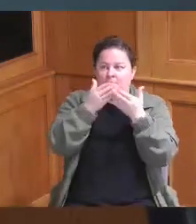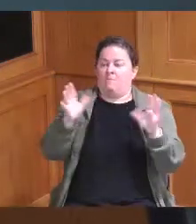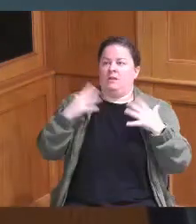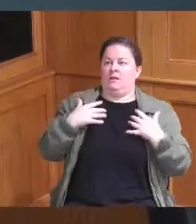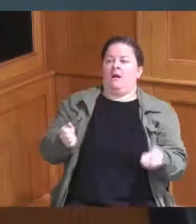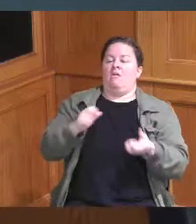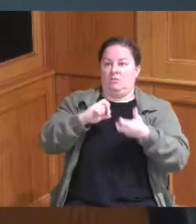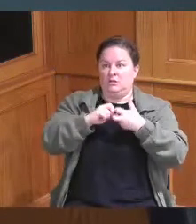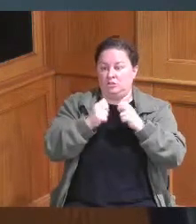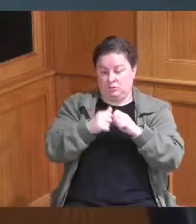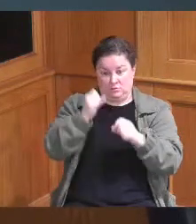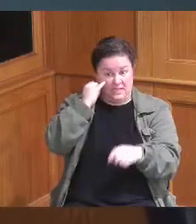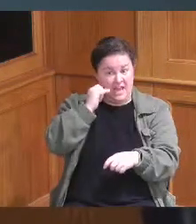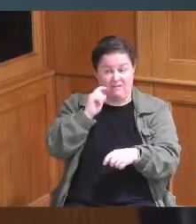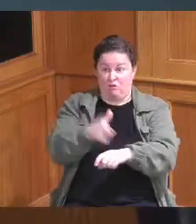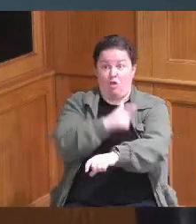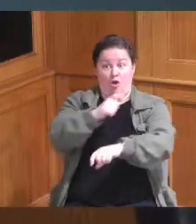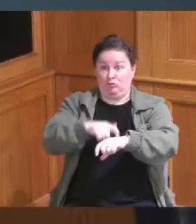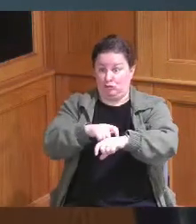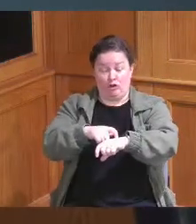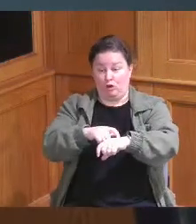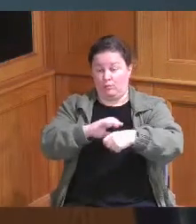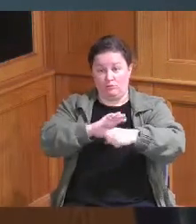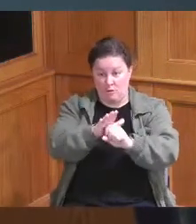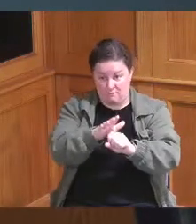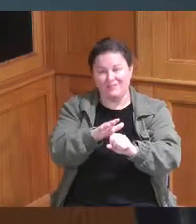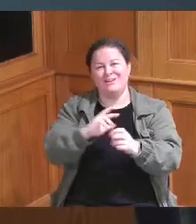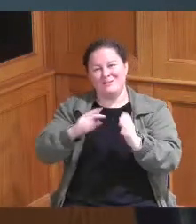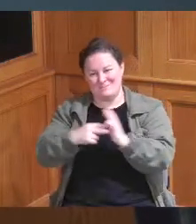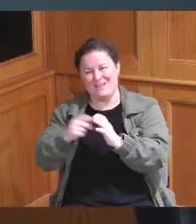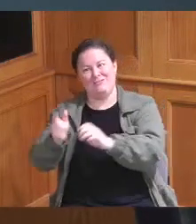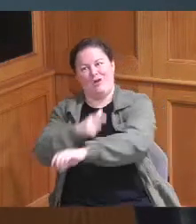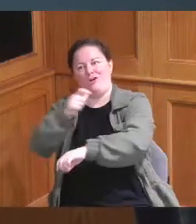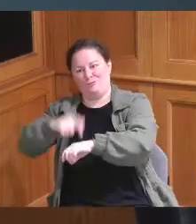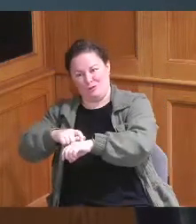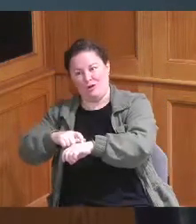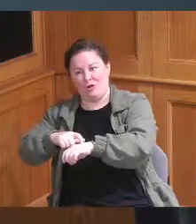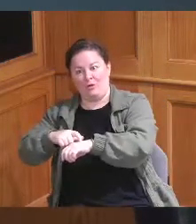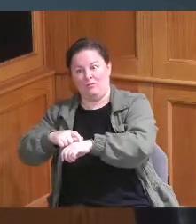a long-term Bill absolutely no public health is you know our goal is always to try to take